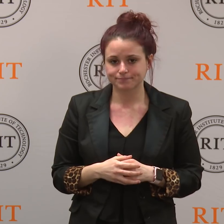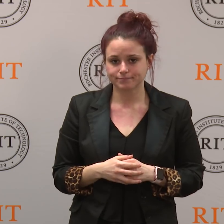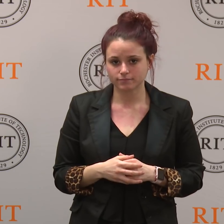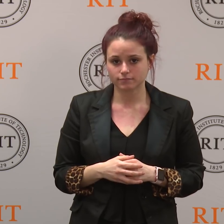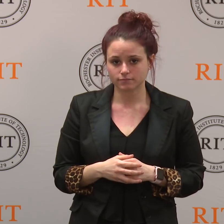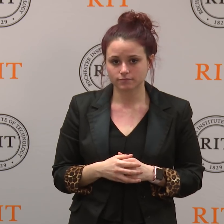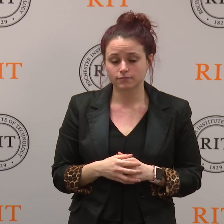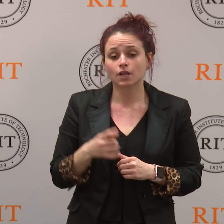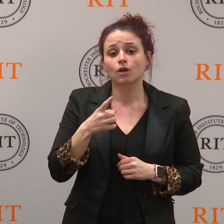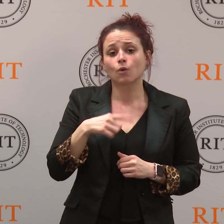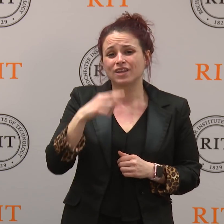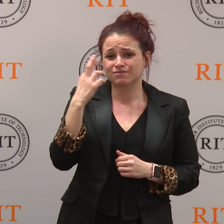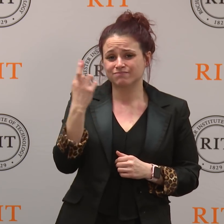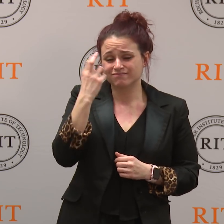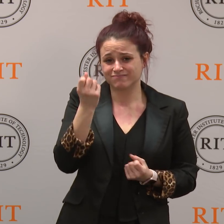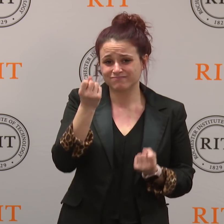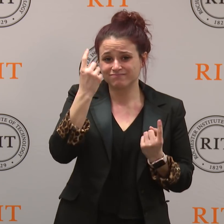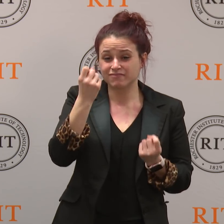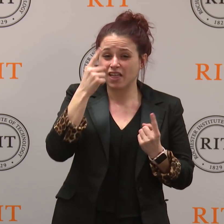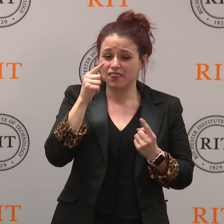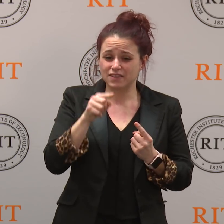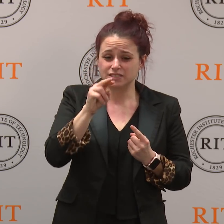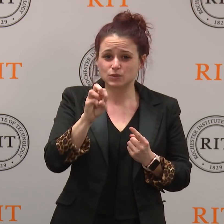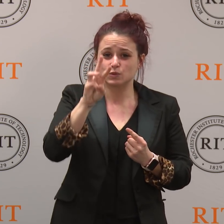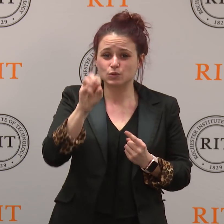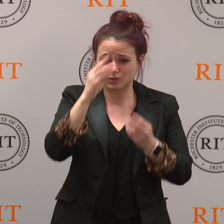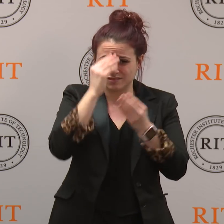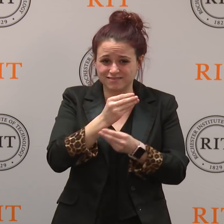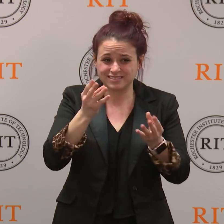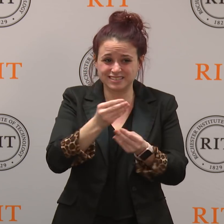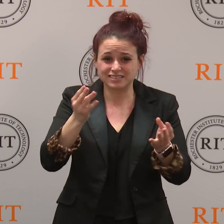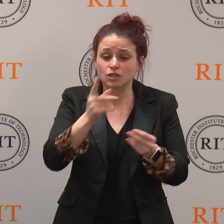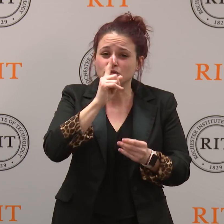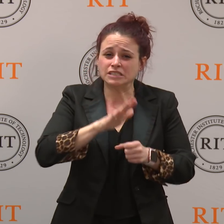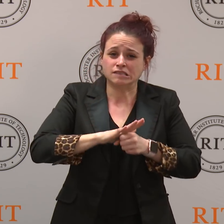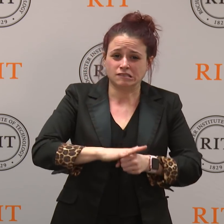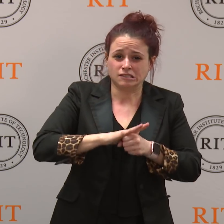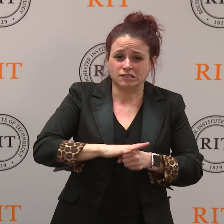We realize all this news is distressing, especially to those students who were finishing their